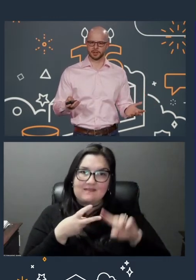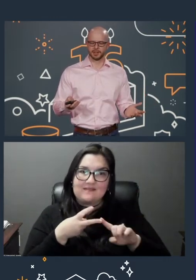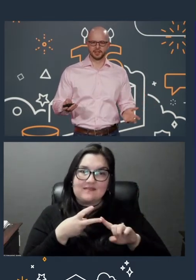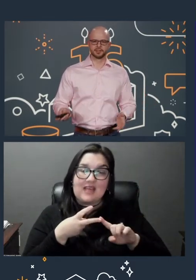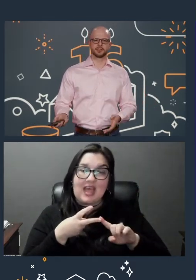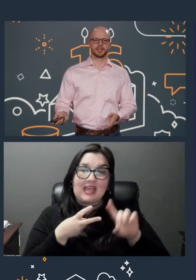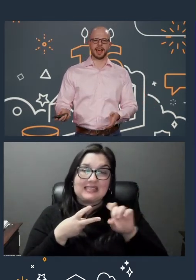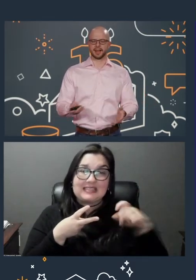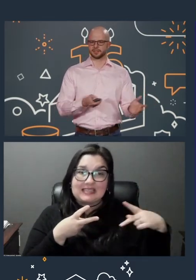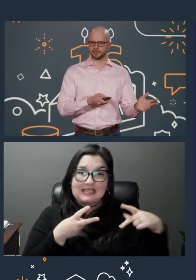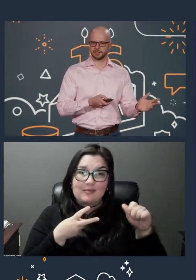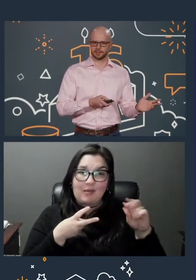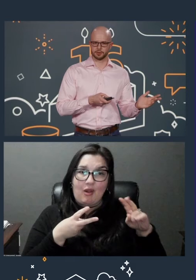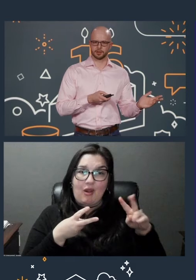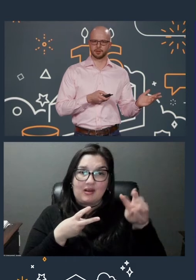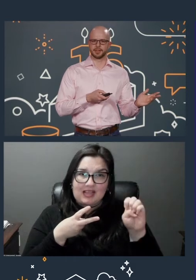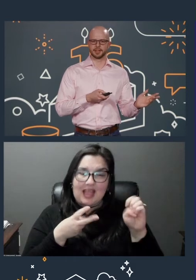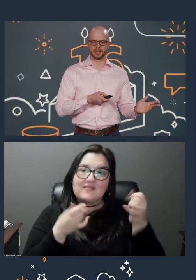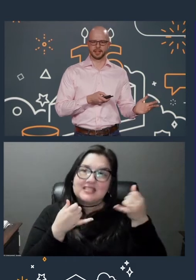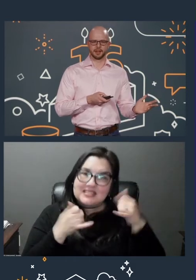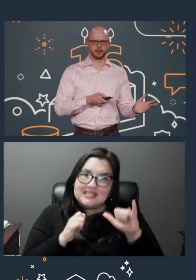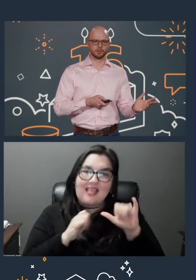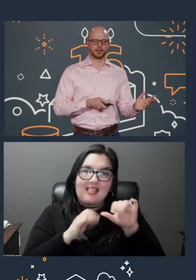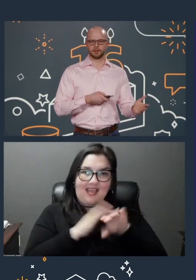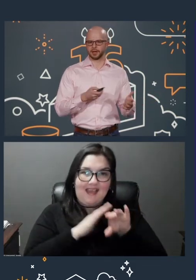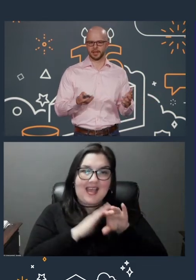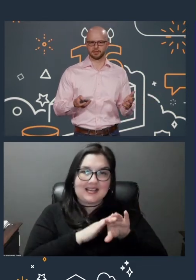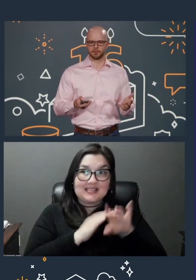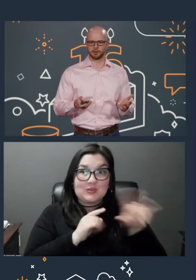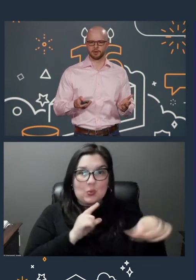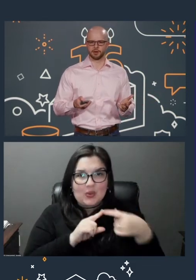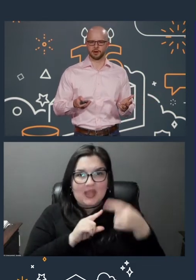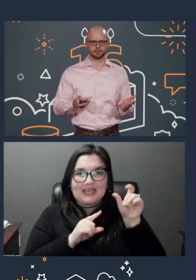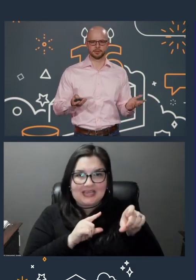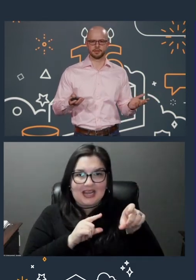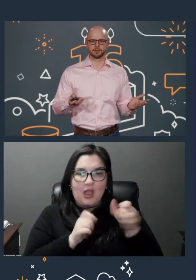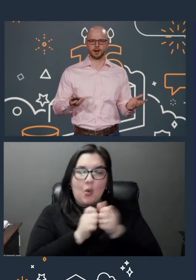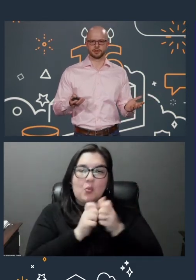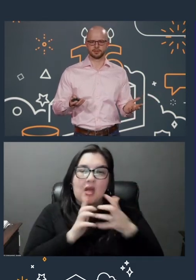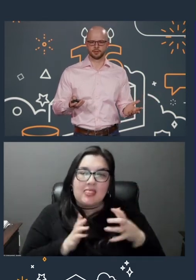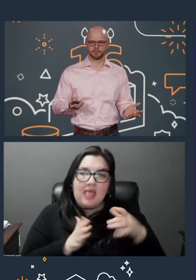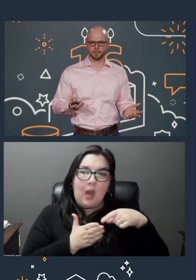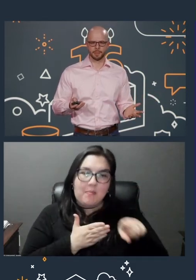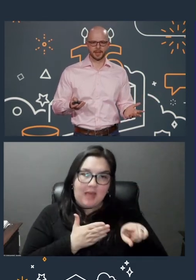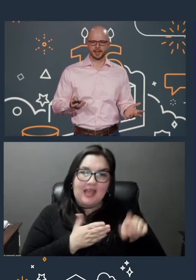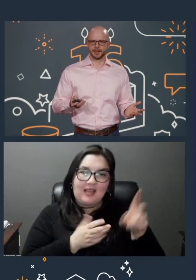but still get access to it when they need it without paying for retrieval costs.